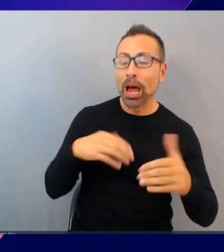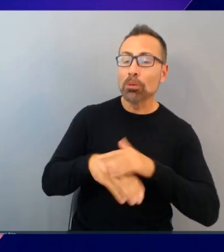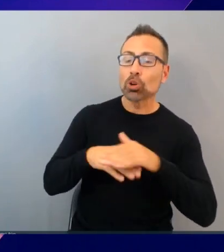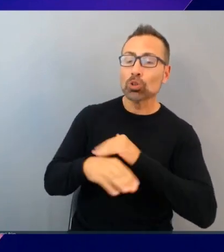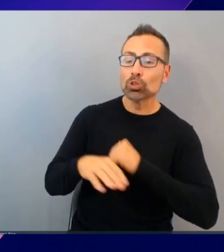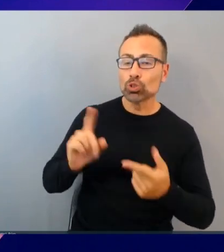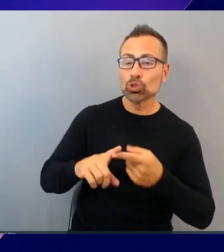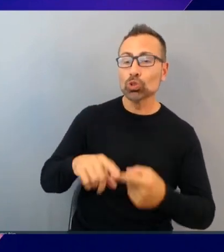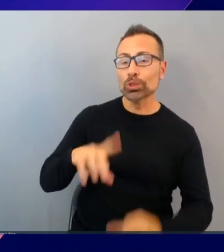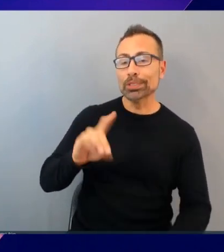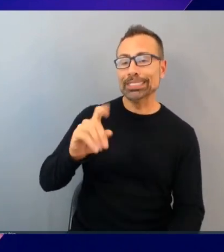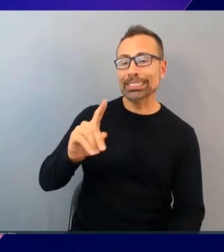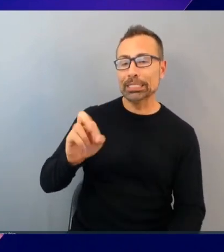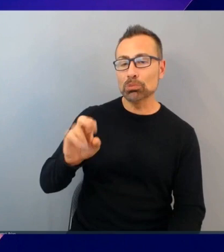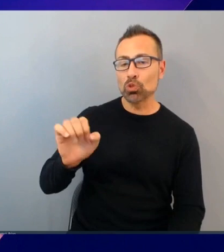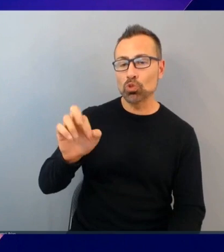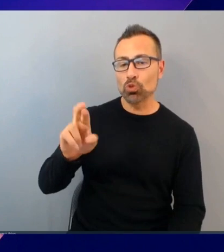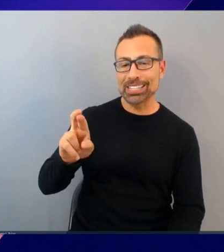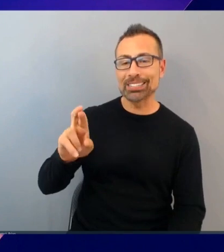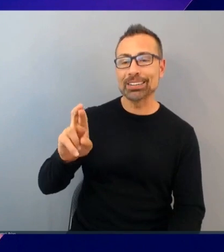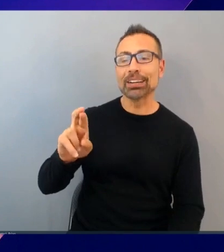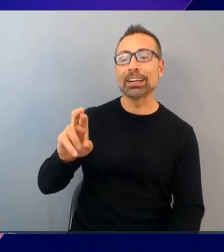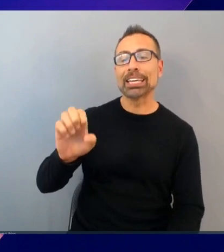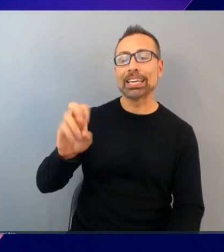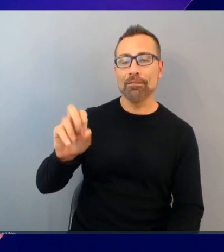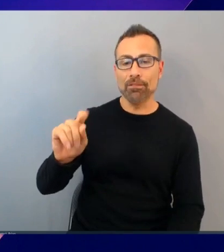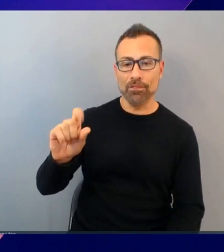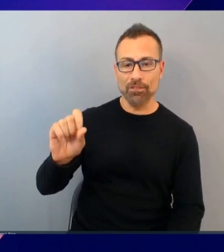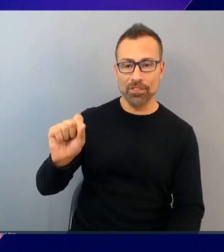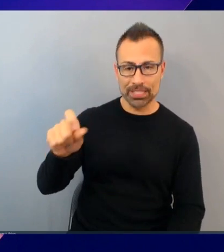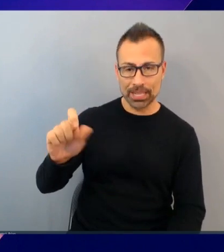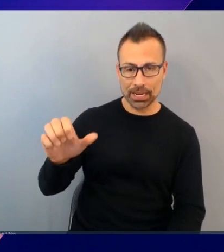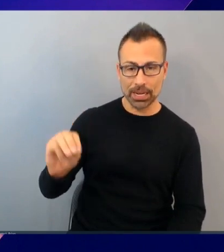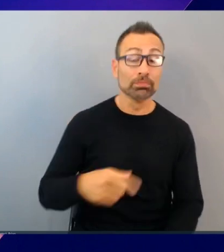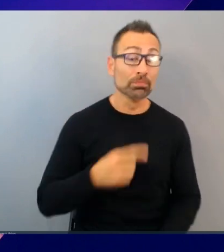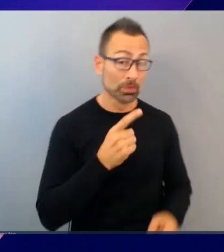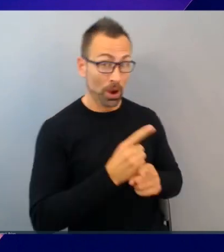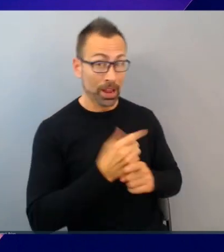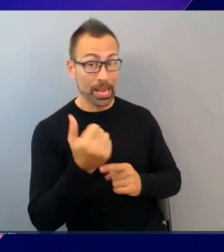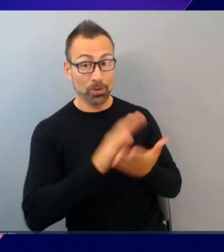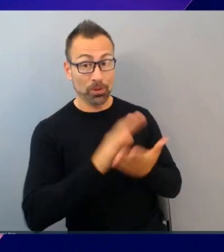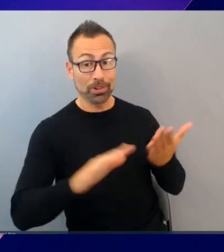Anyone from colleges up through the largest enterprises can create their own event. And I heard that you can also schedule like,